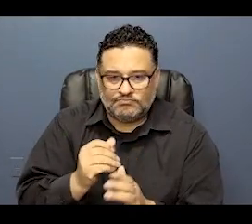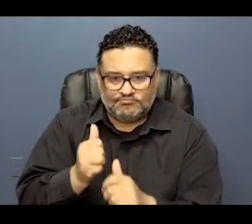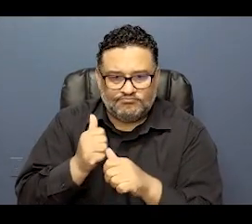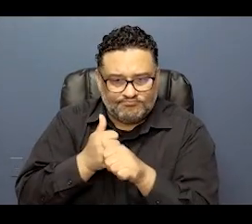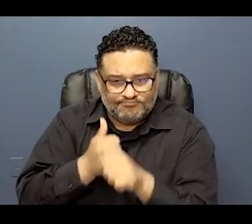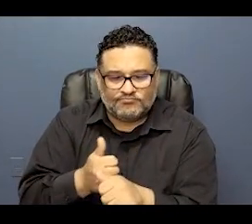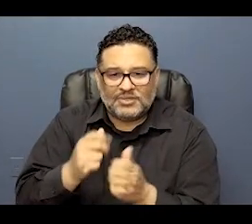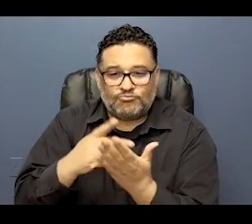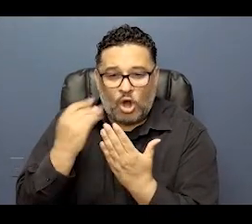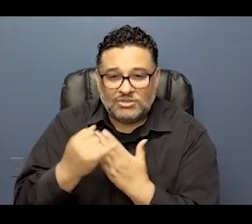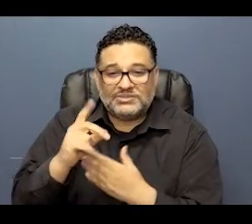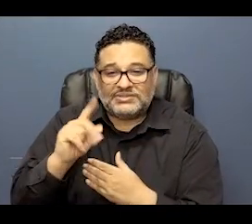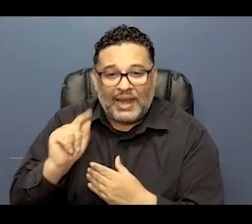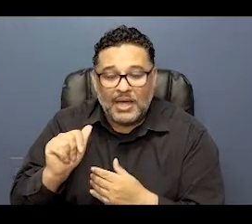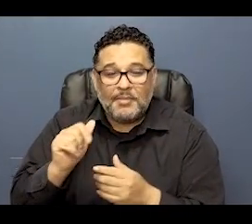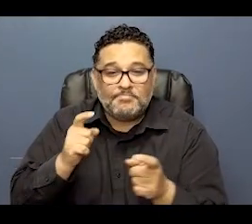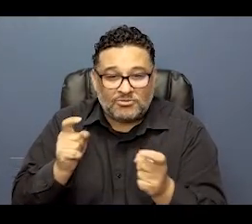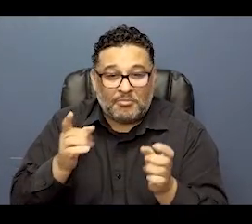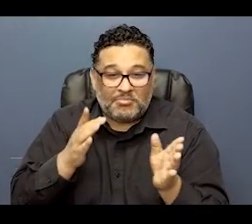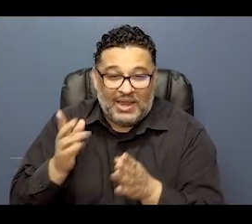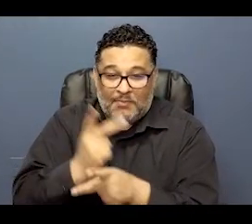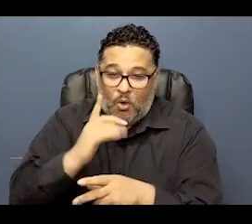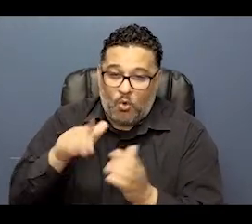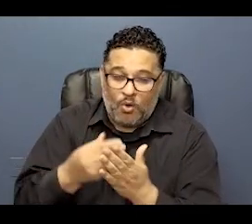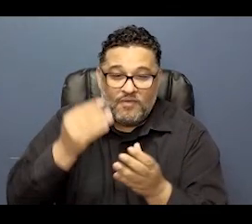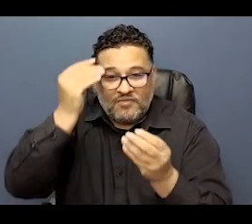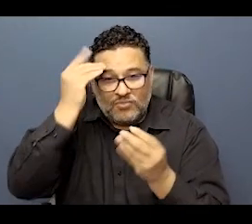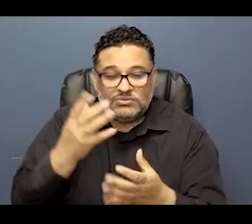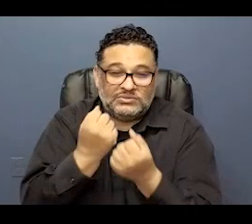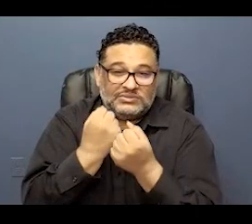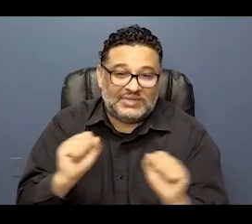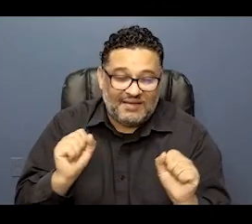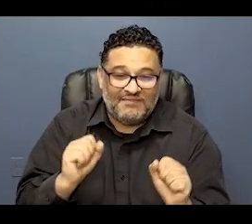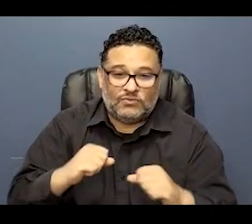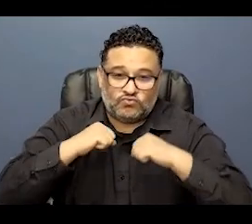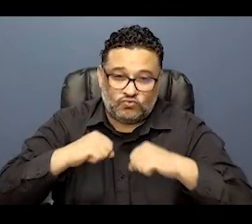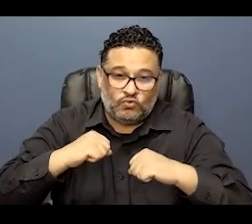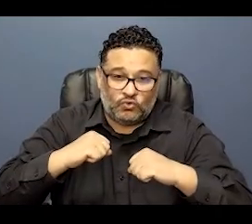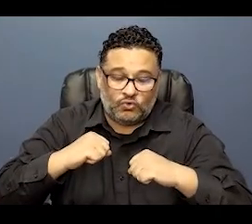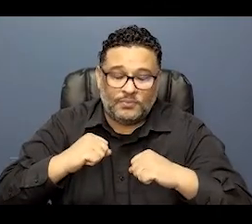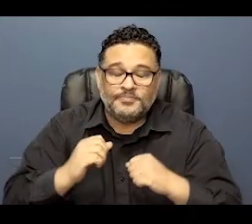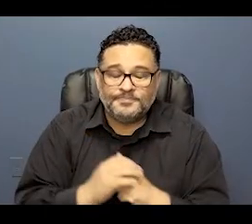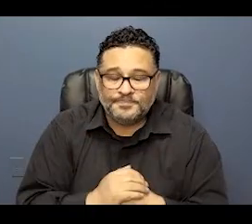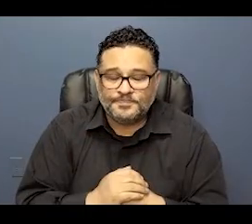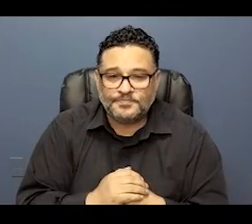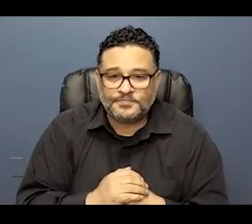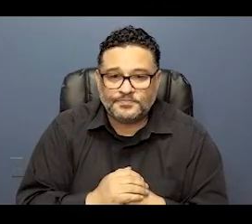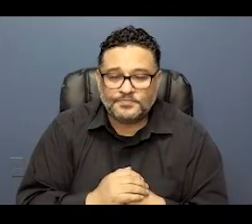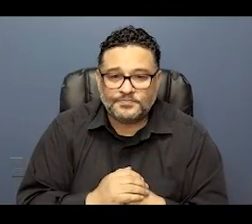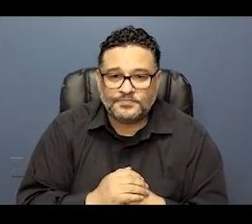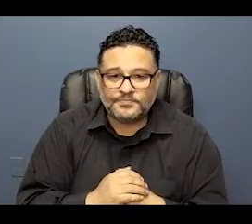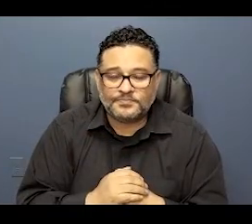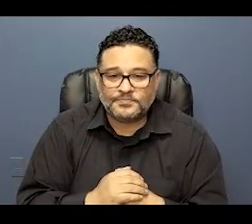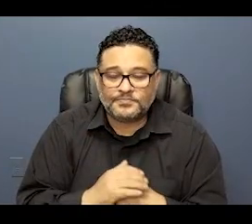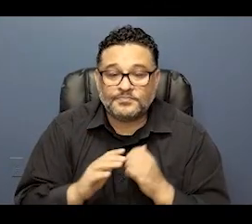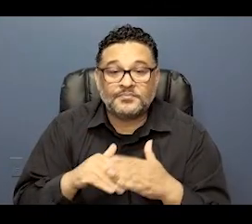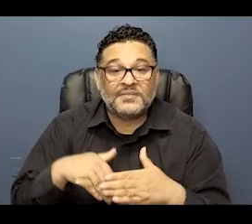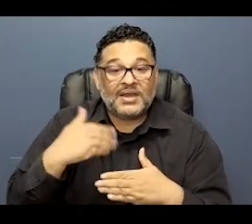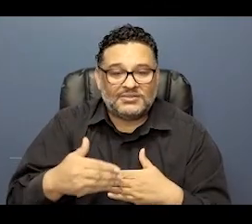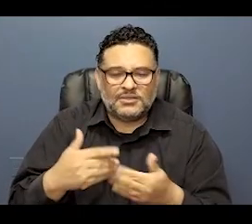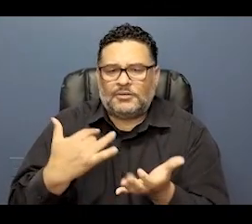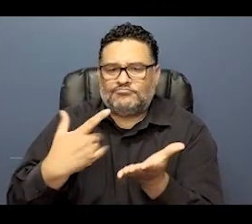keep all information safe and secure. Next, let’s talk about authorization and